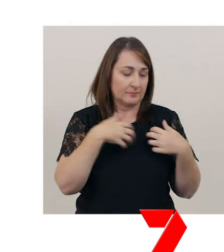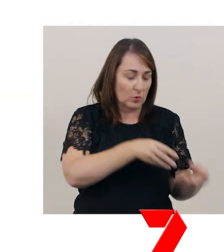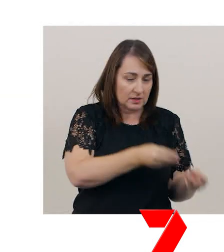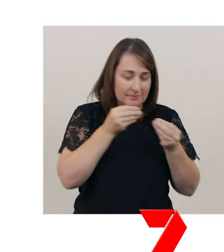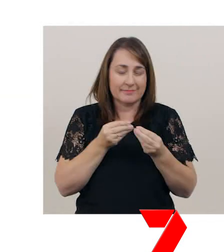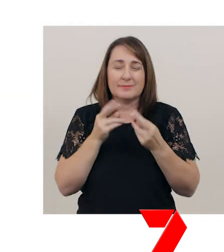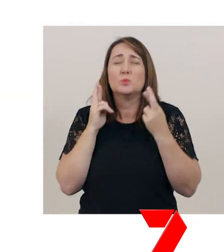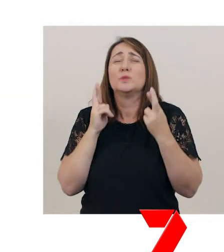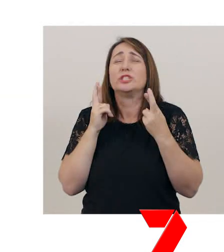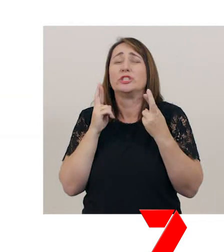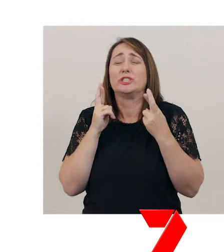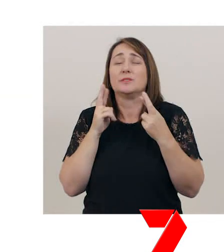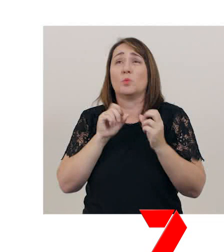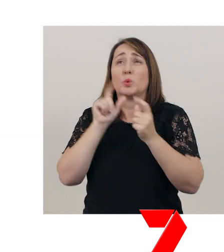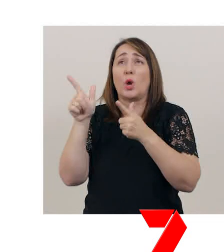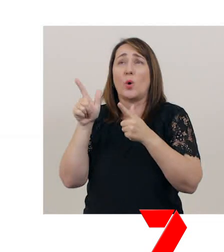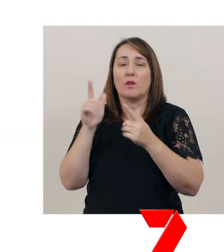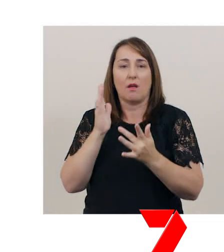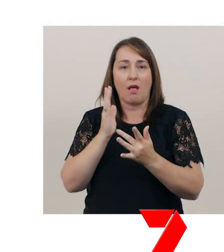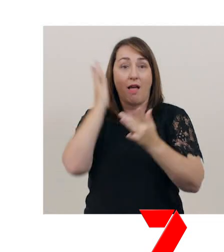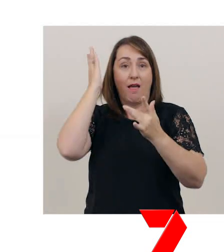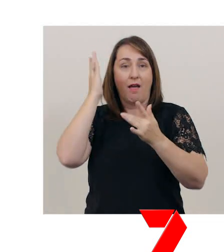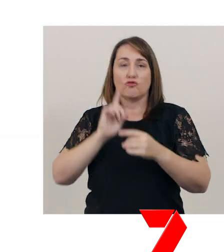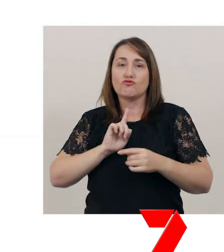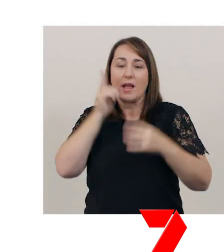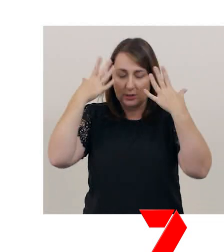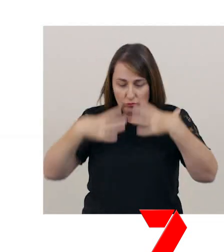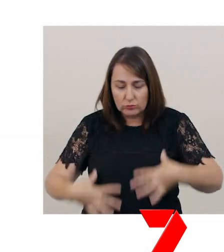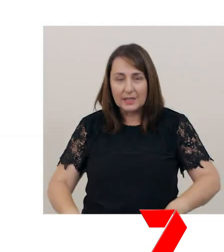a splendid robe of shimmering red silk, embroidered with gold fish,